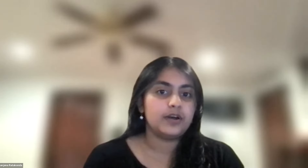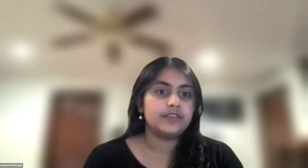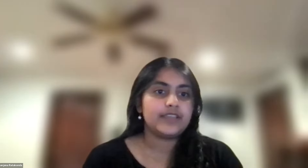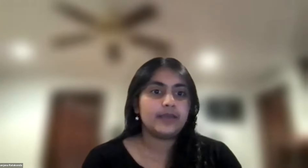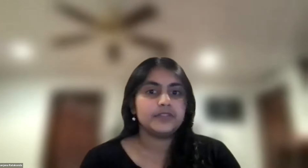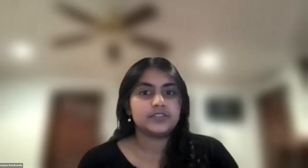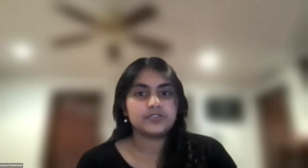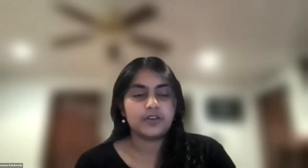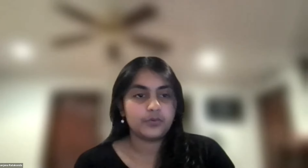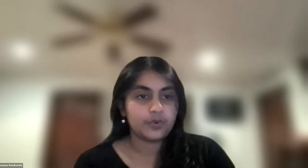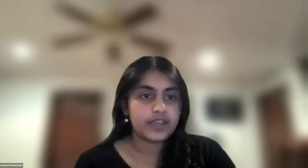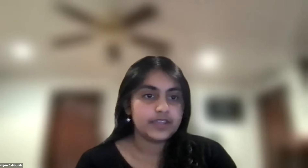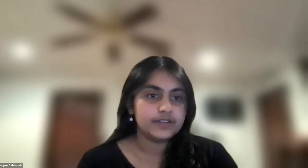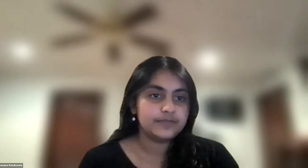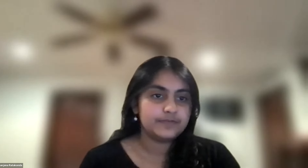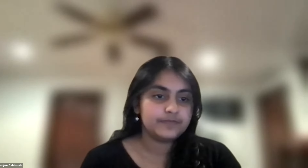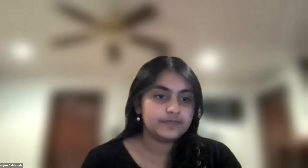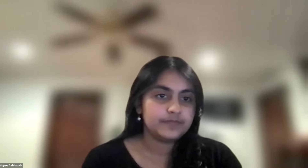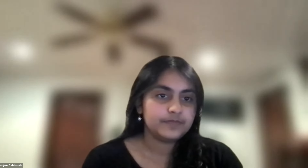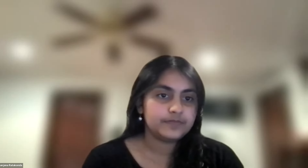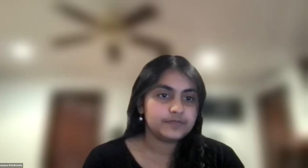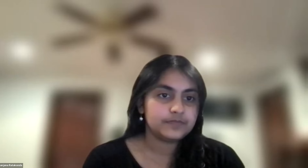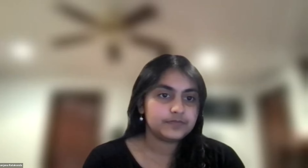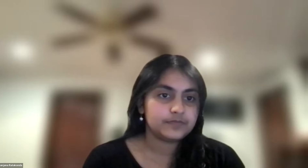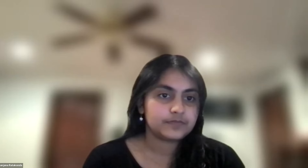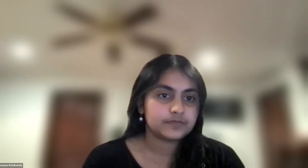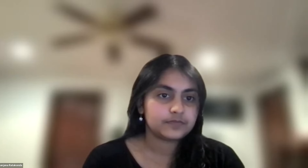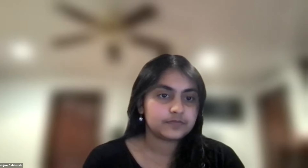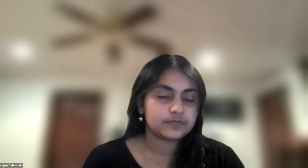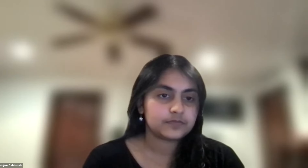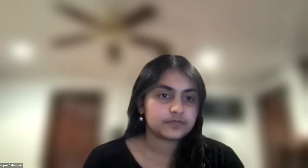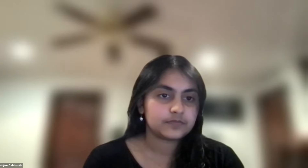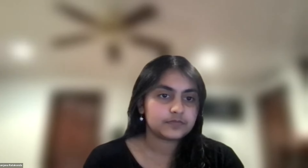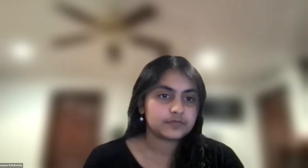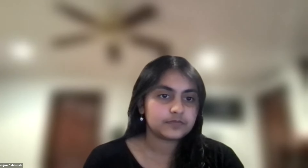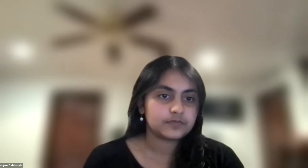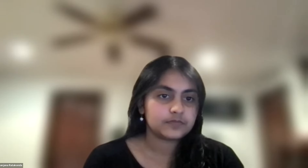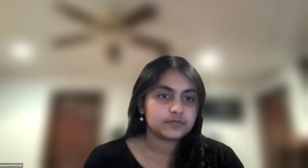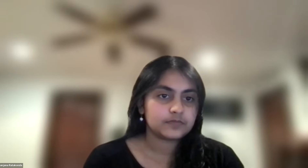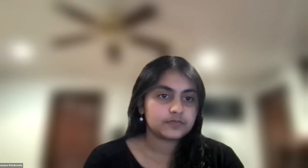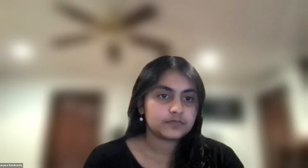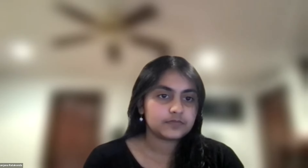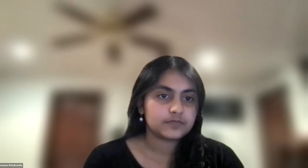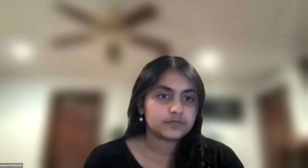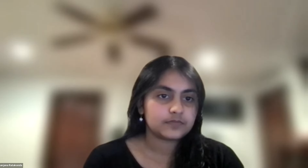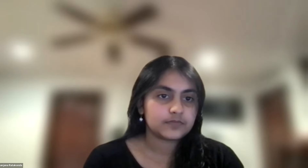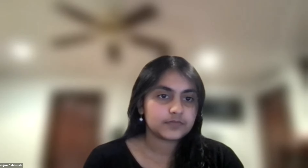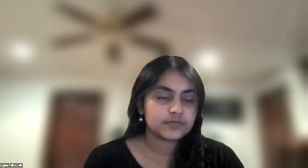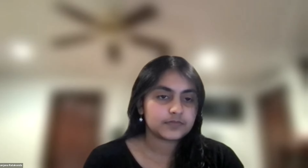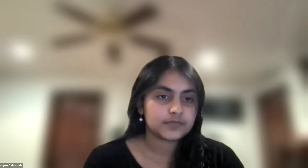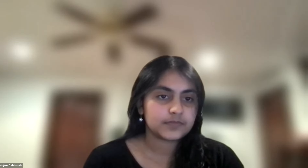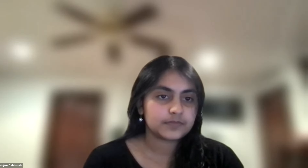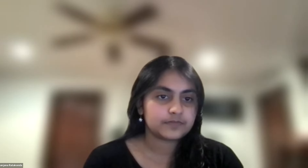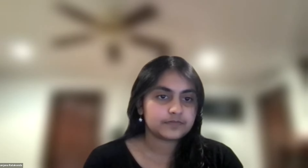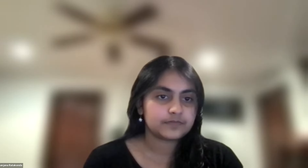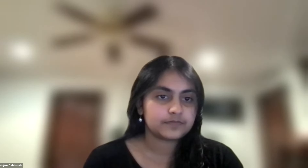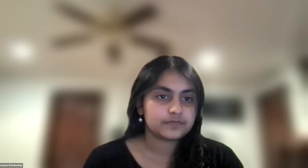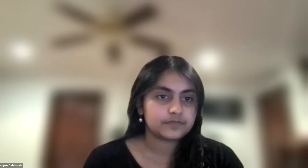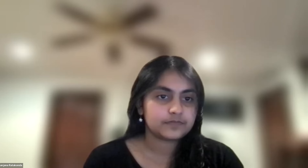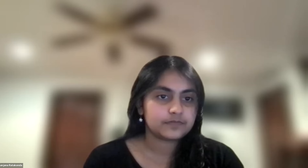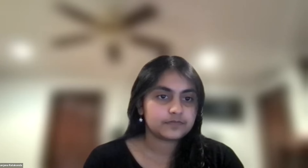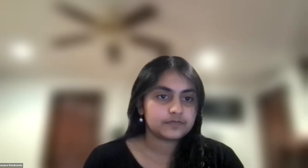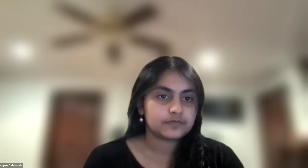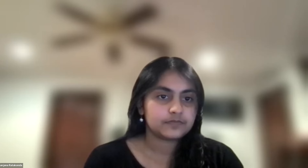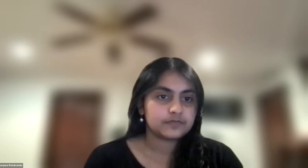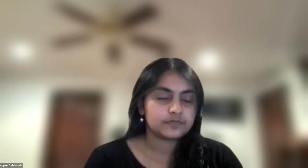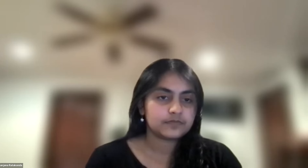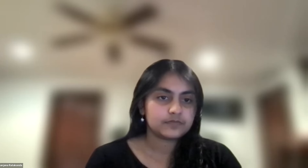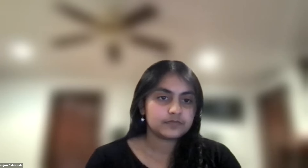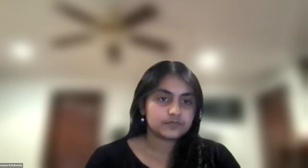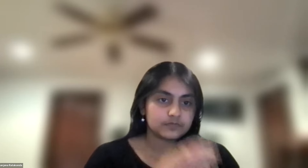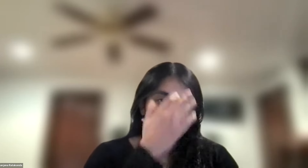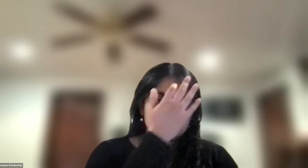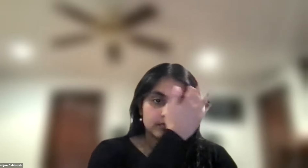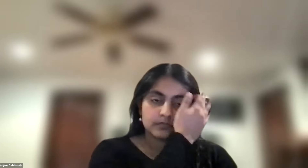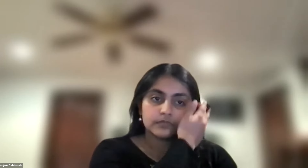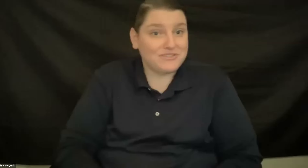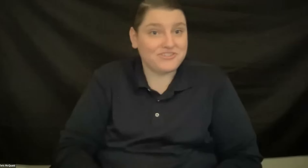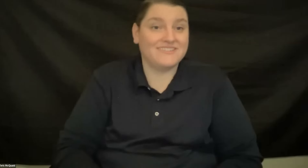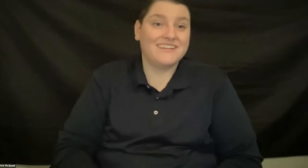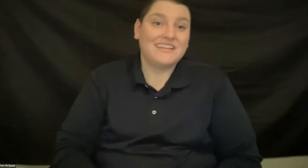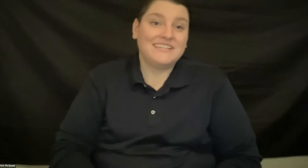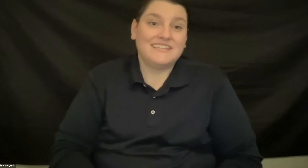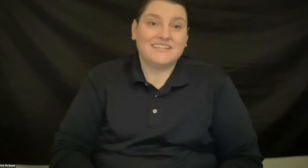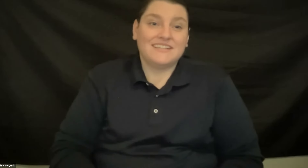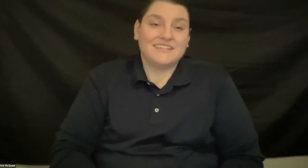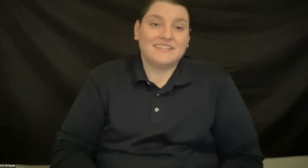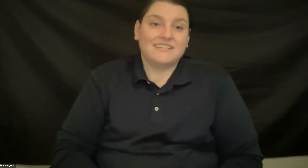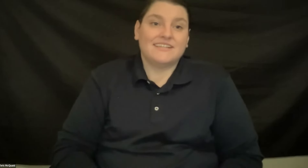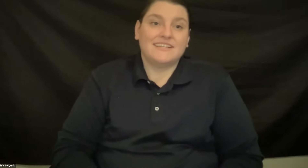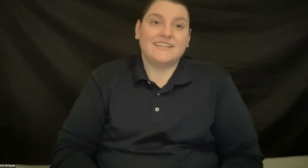And our next question is asking about support. So, for family members, friends, or caregiver, if they notice someone having a stroke at home,